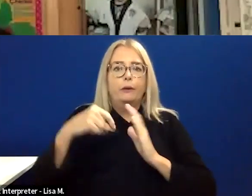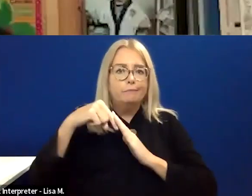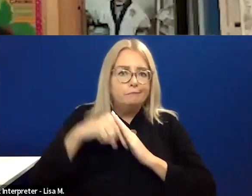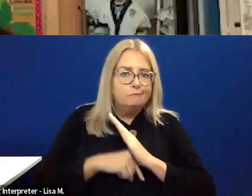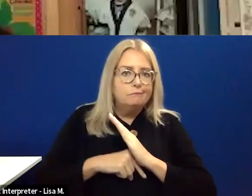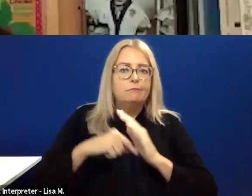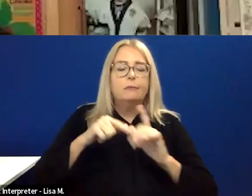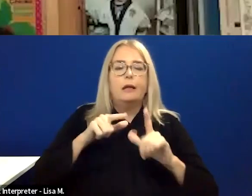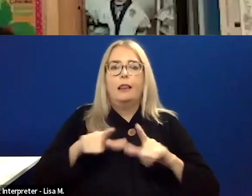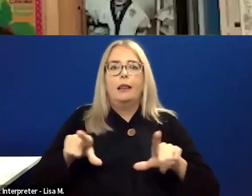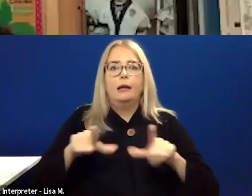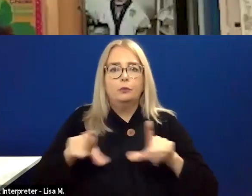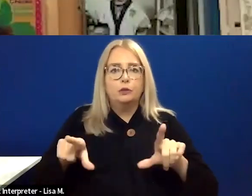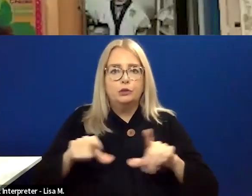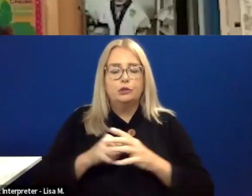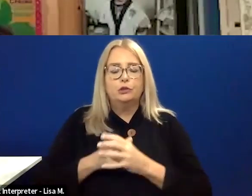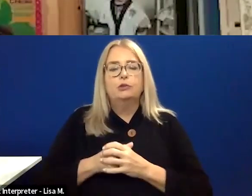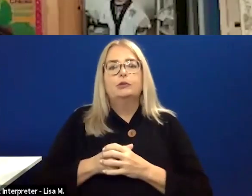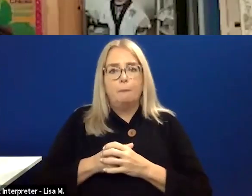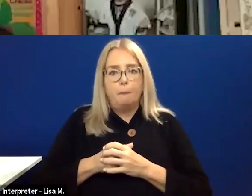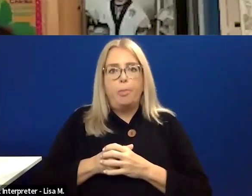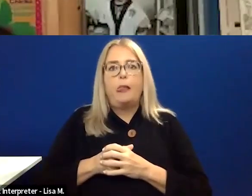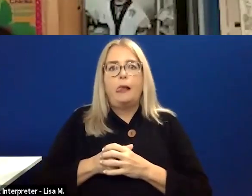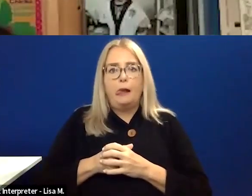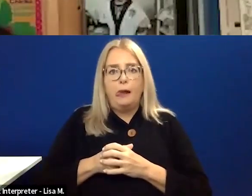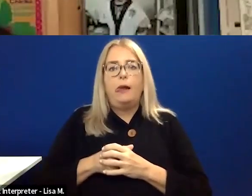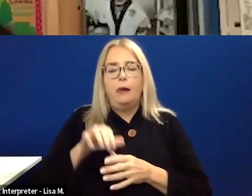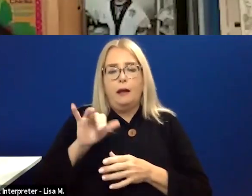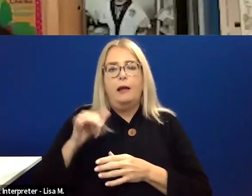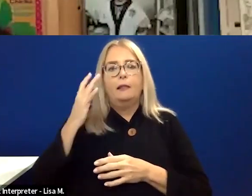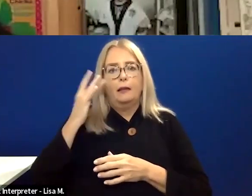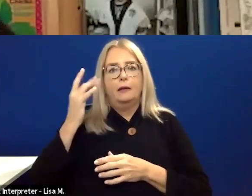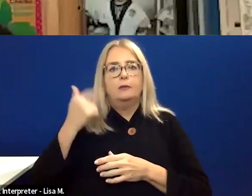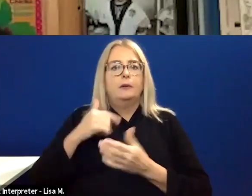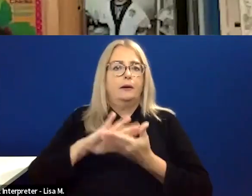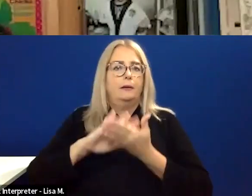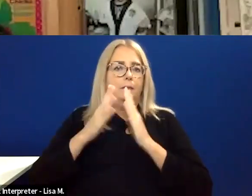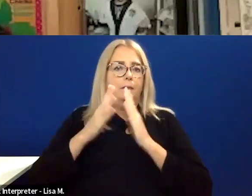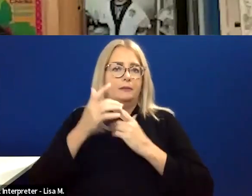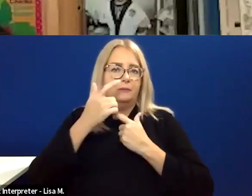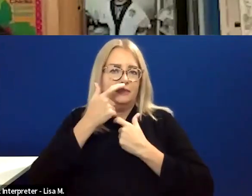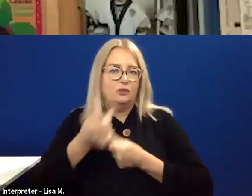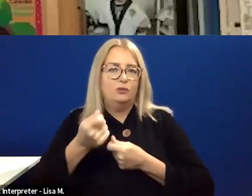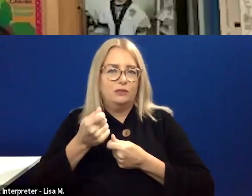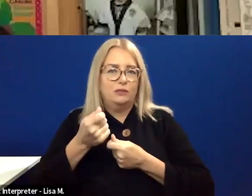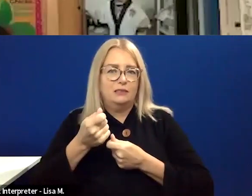um and and that's why I became interested in this integrated kind of content and and literacy